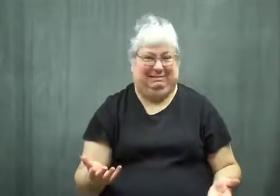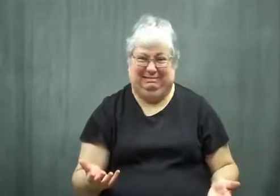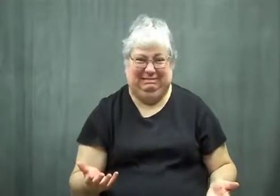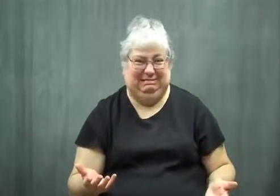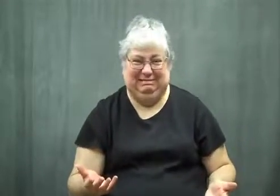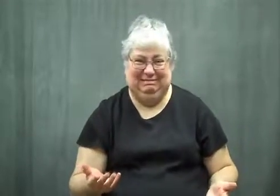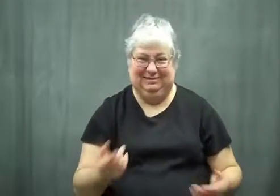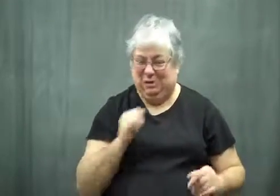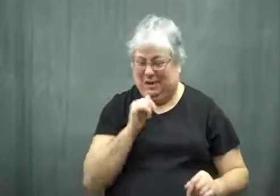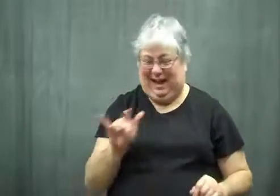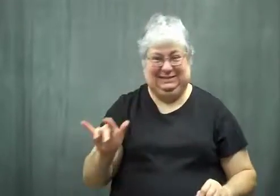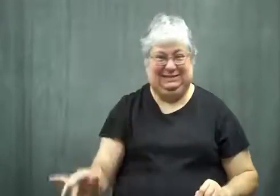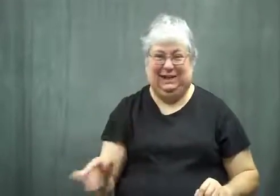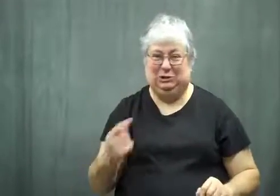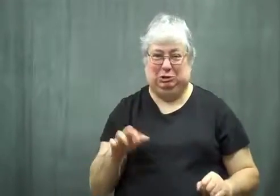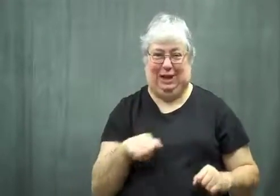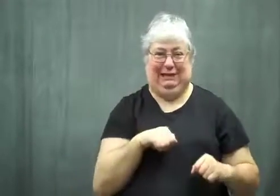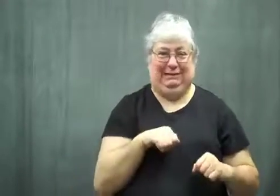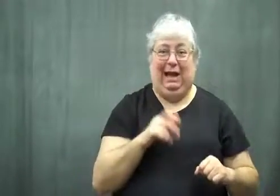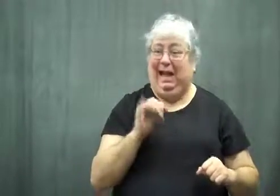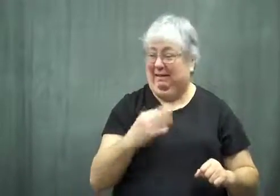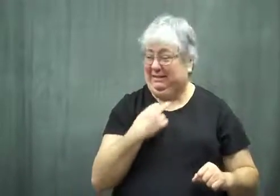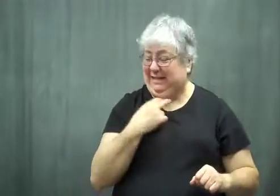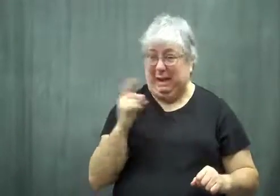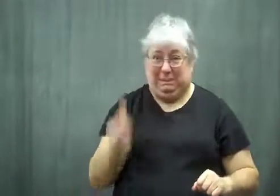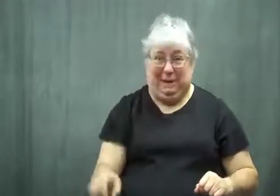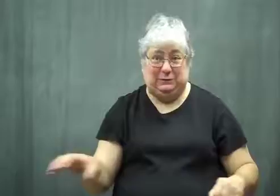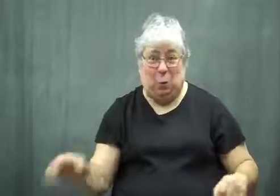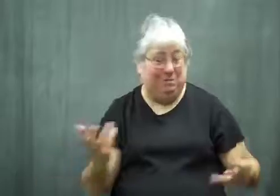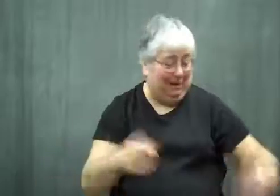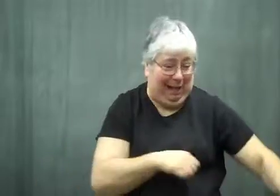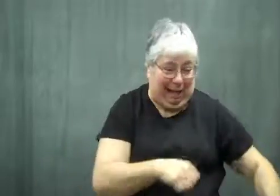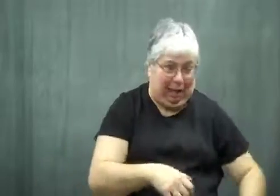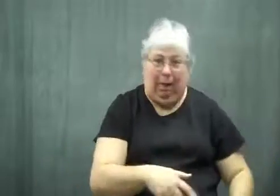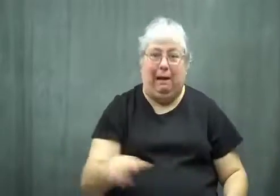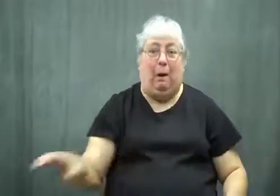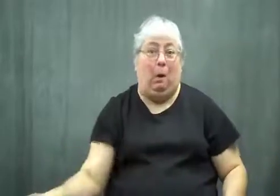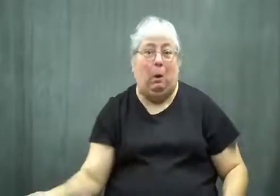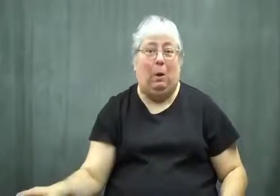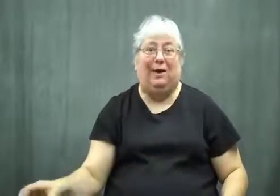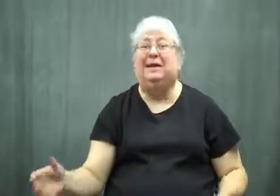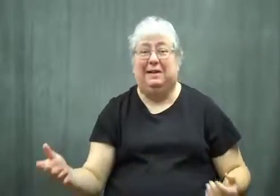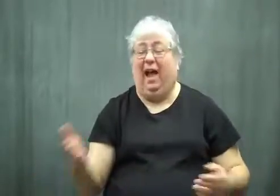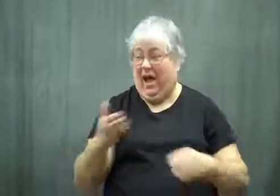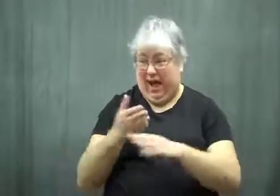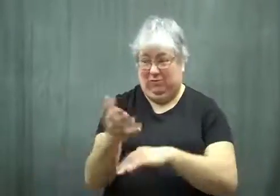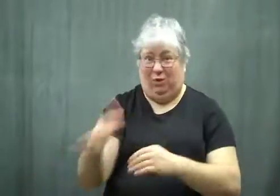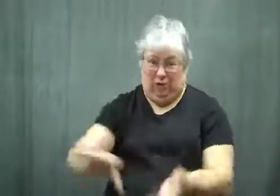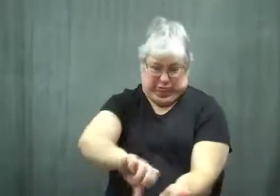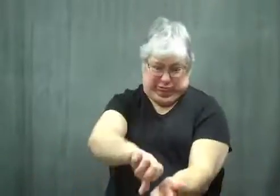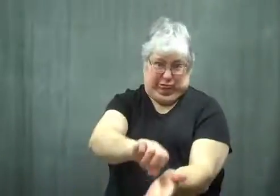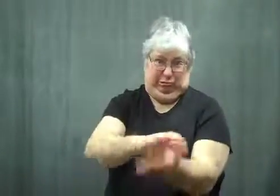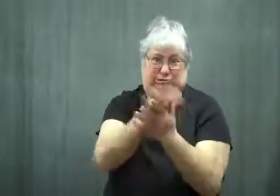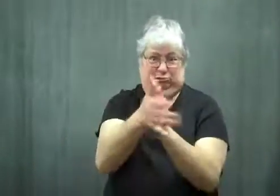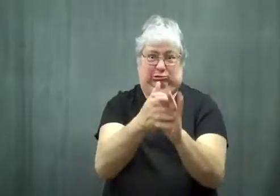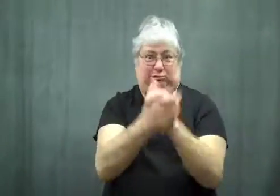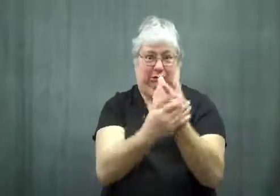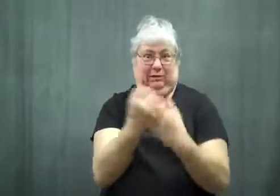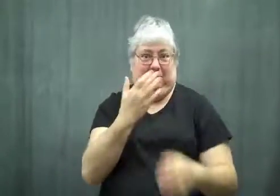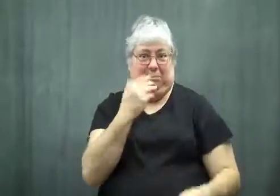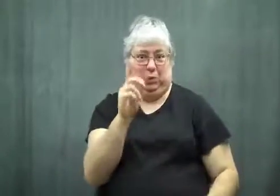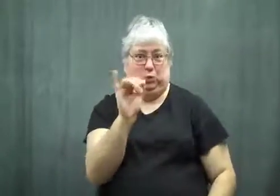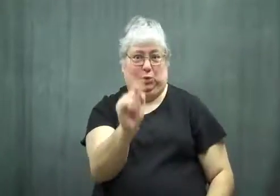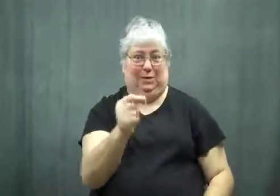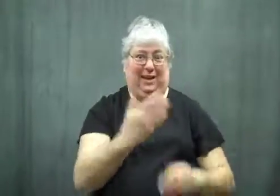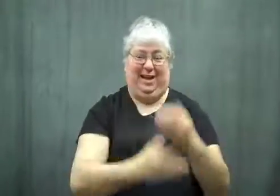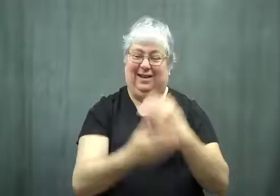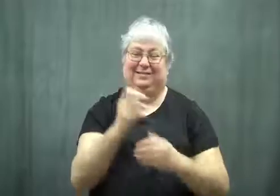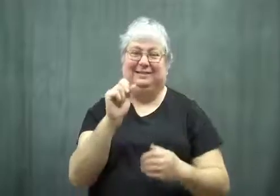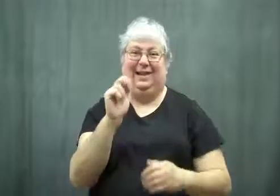Try not to touch those rails.